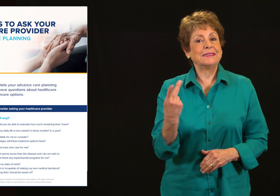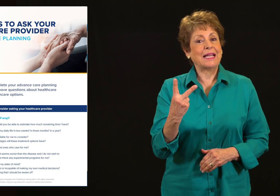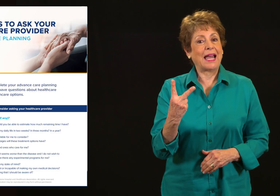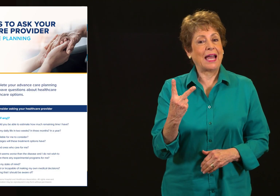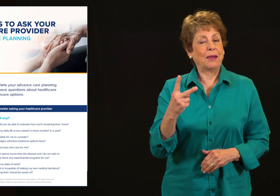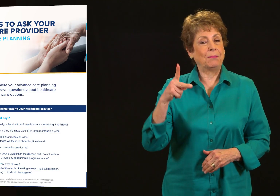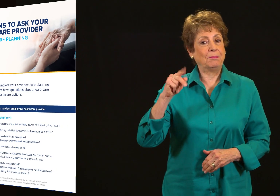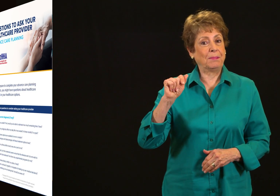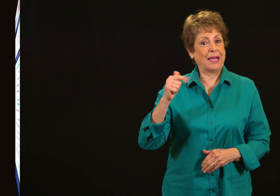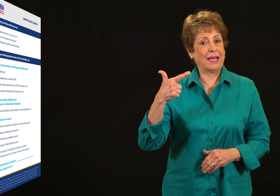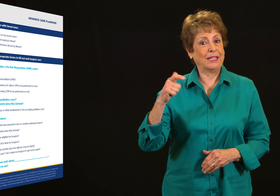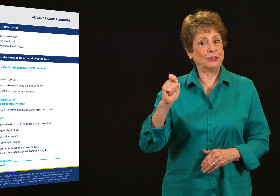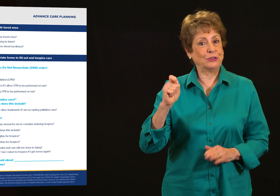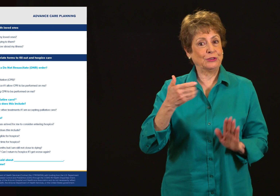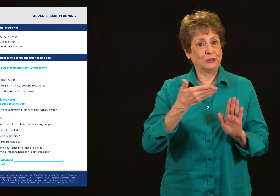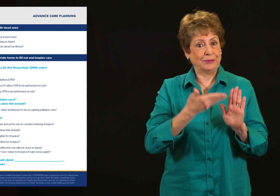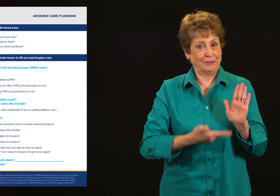Second page.